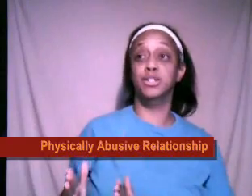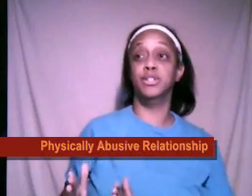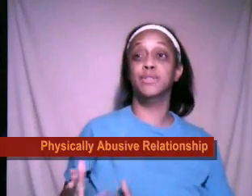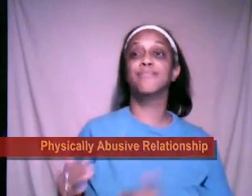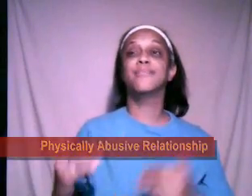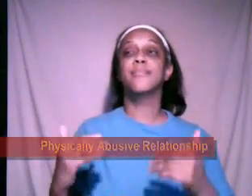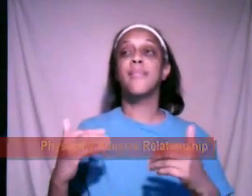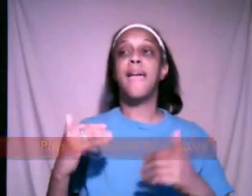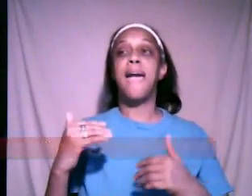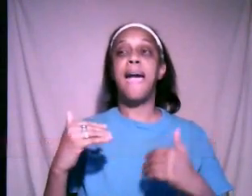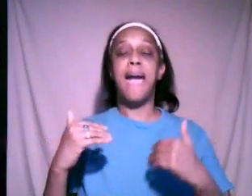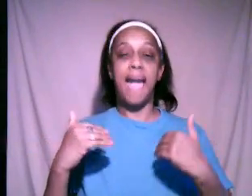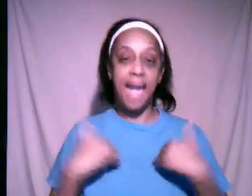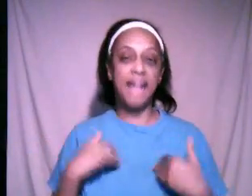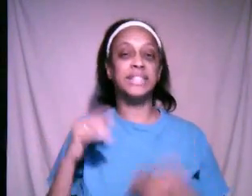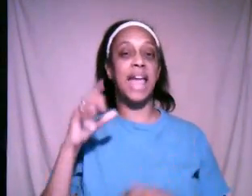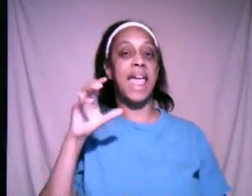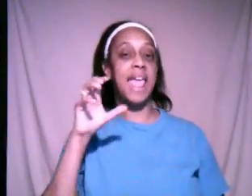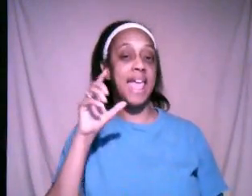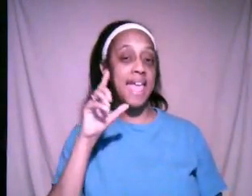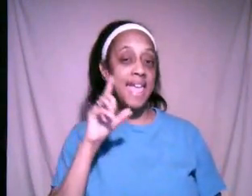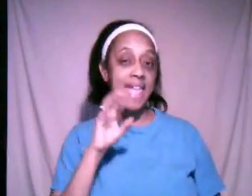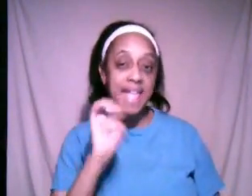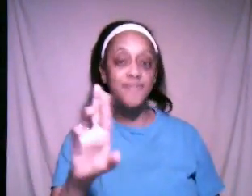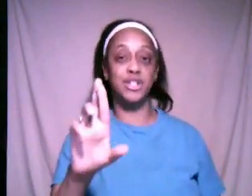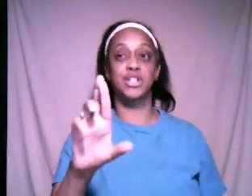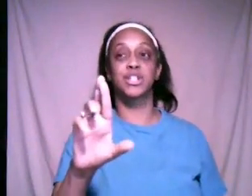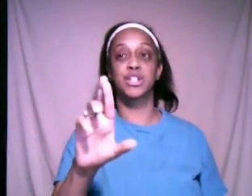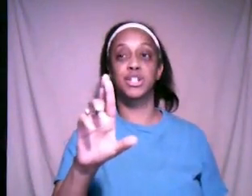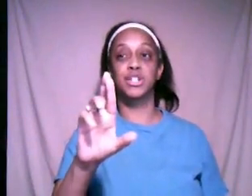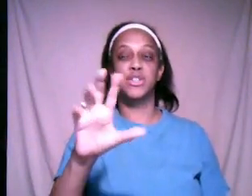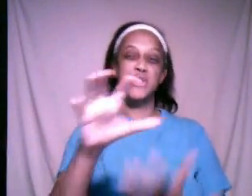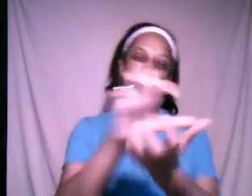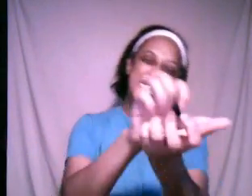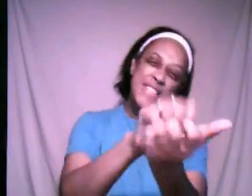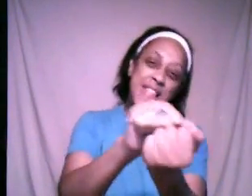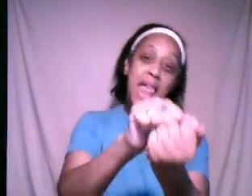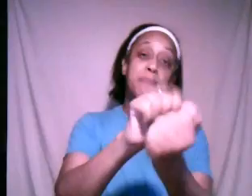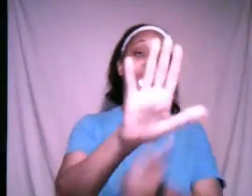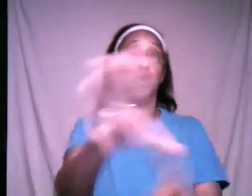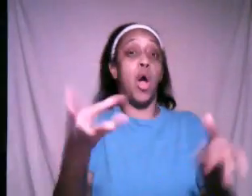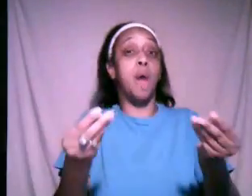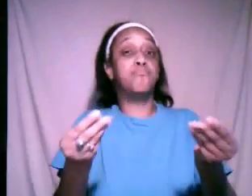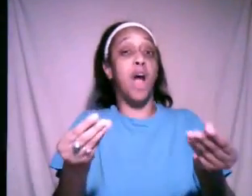has ever.... * Damaged properly when